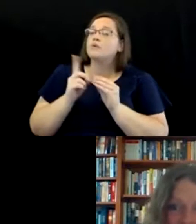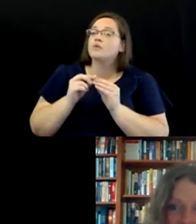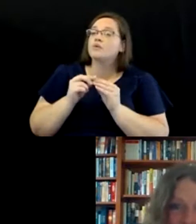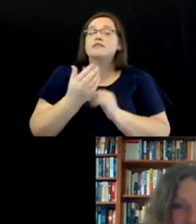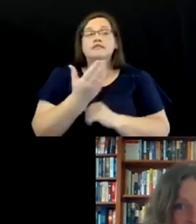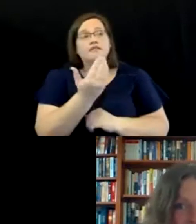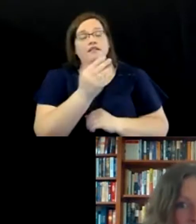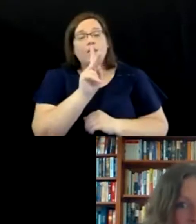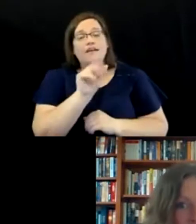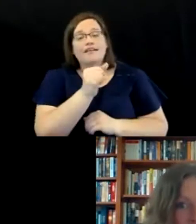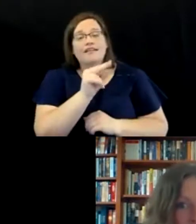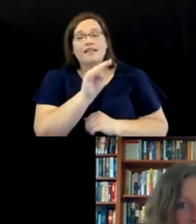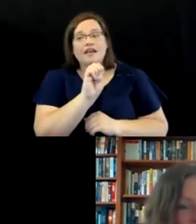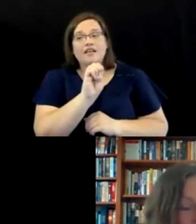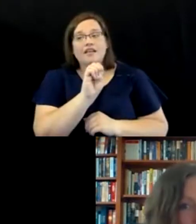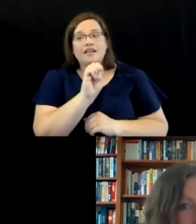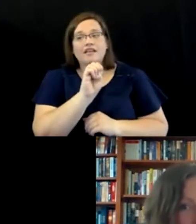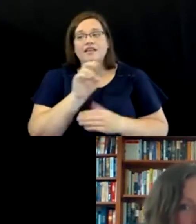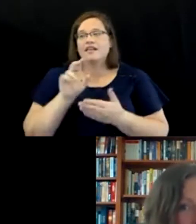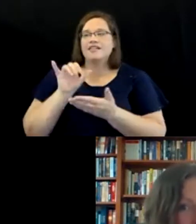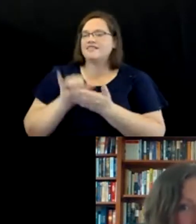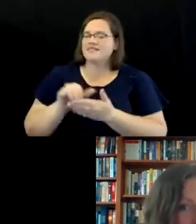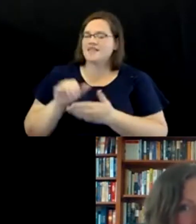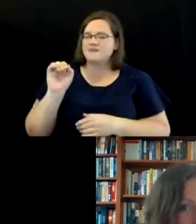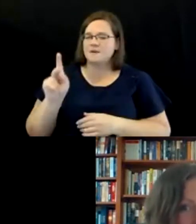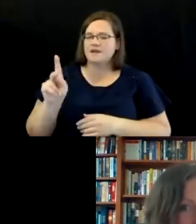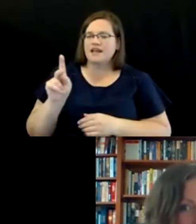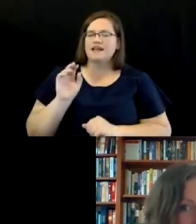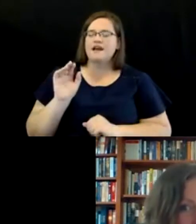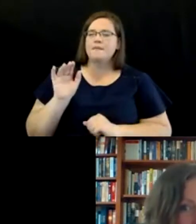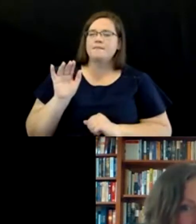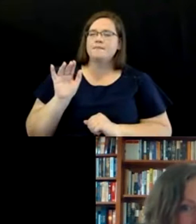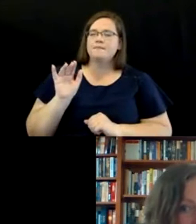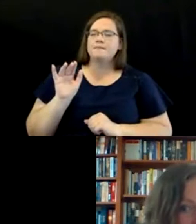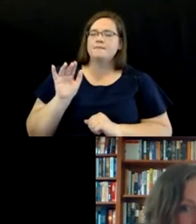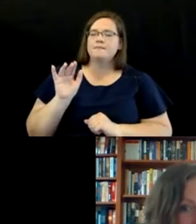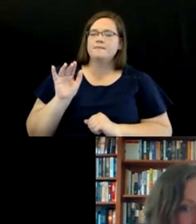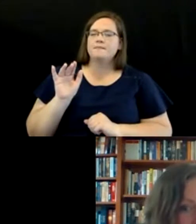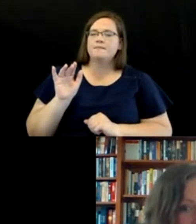That's okay. Let's see. Let me think.